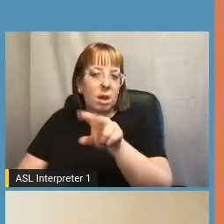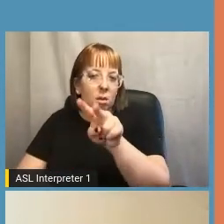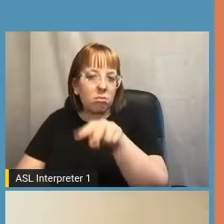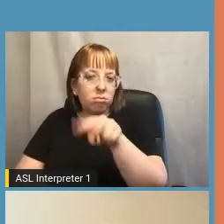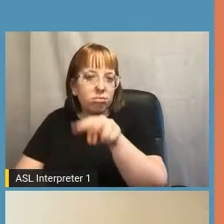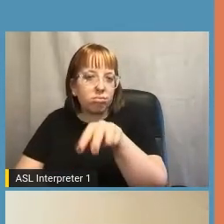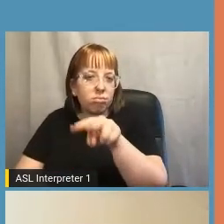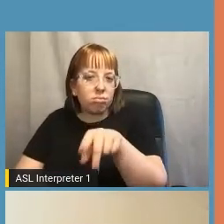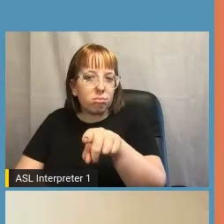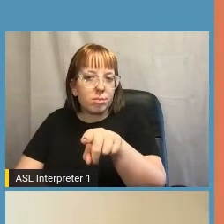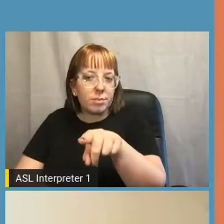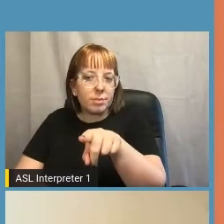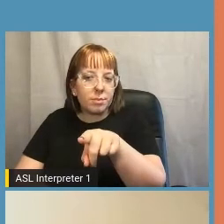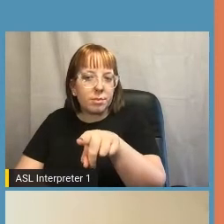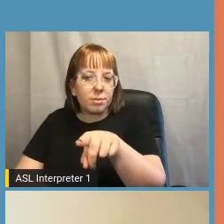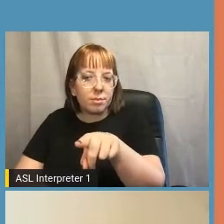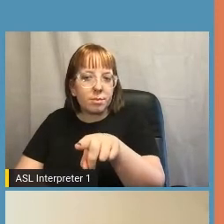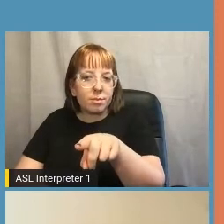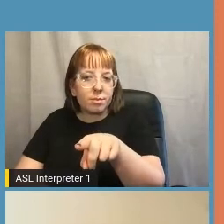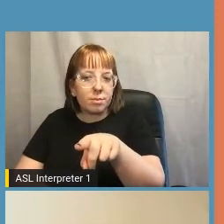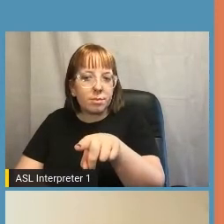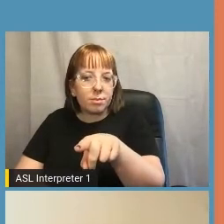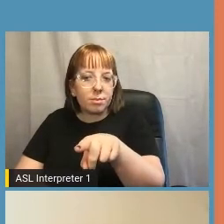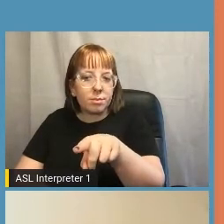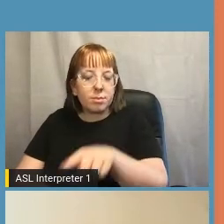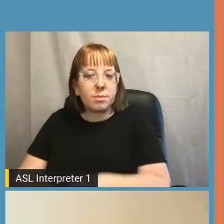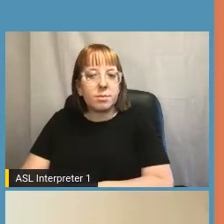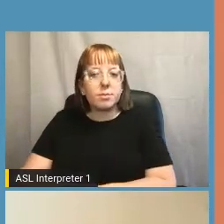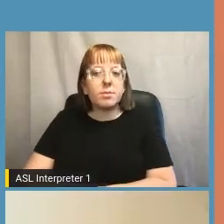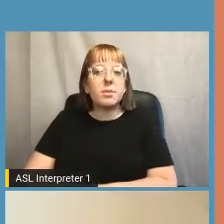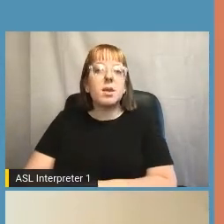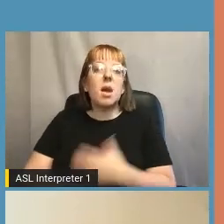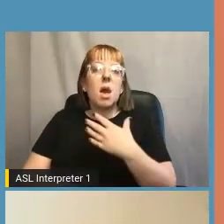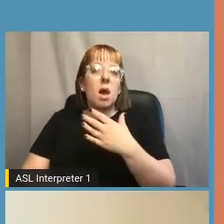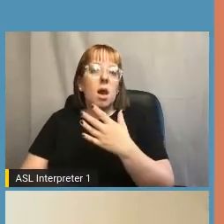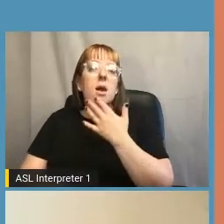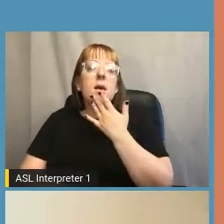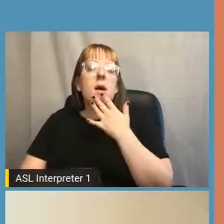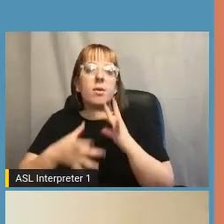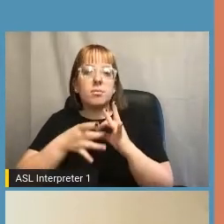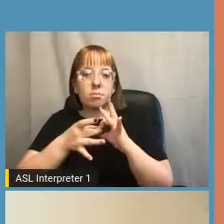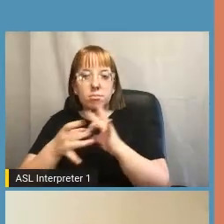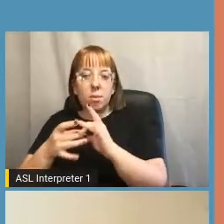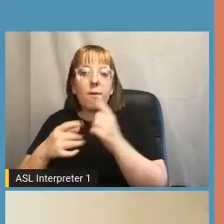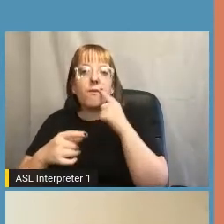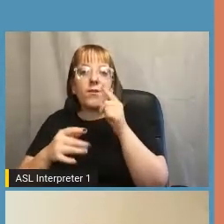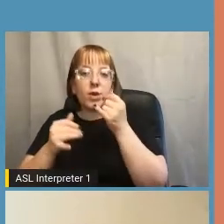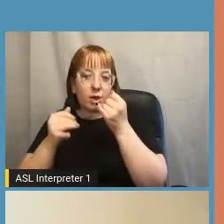video and audio and then i color coded it first for each person or each artist or each student